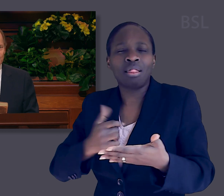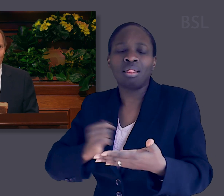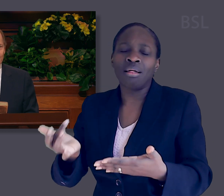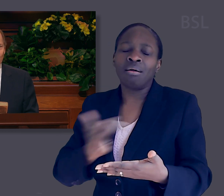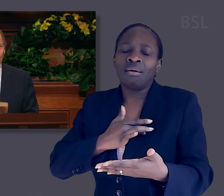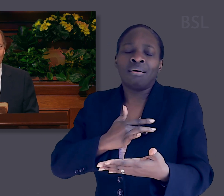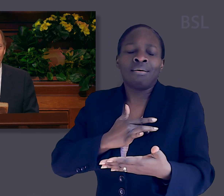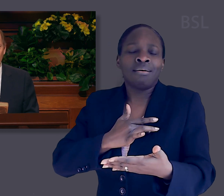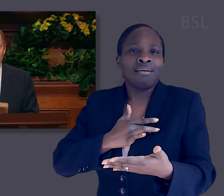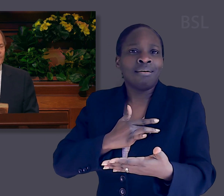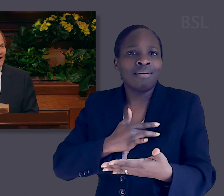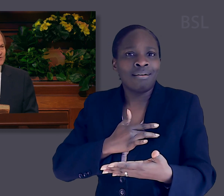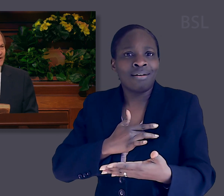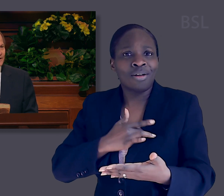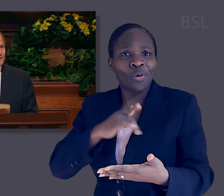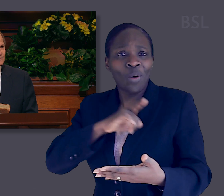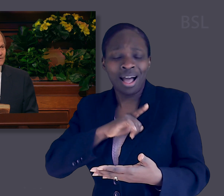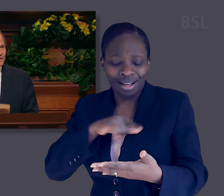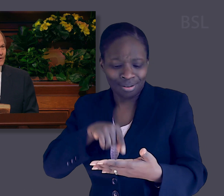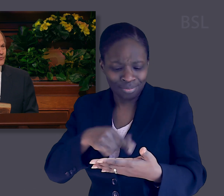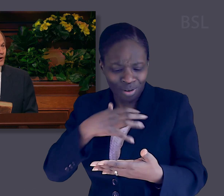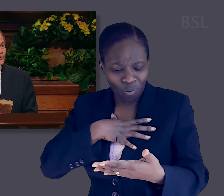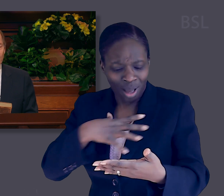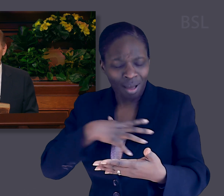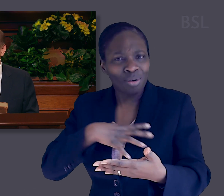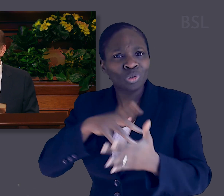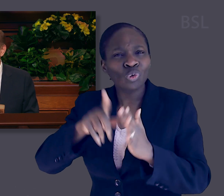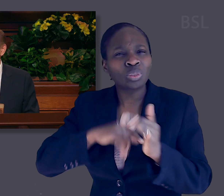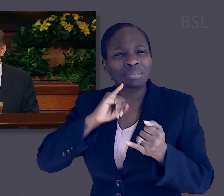For much of my adult life, I have been fascinated, enthralled, and riveted with what young